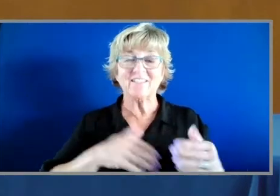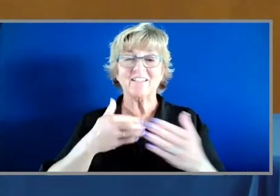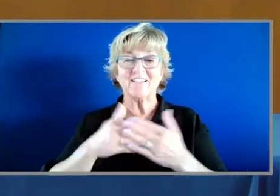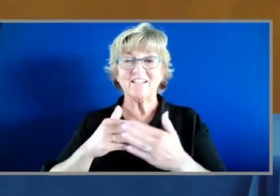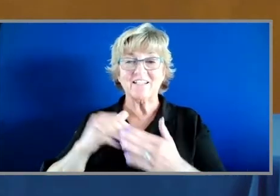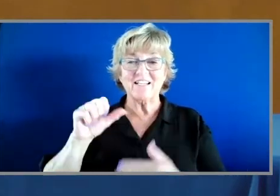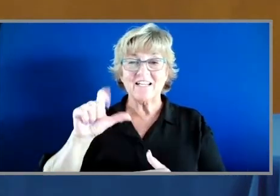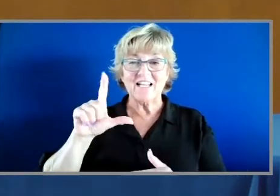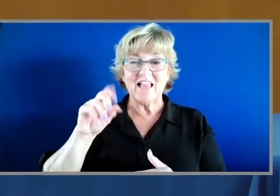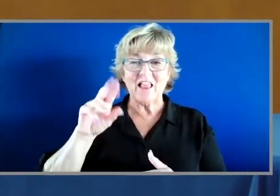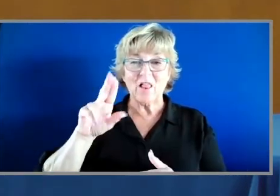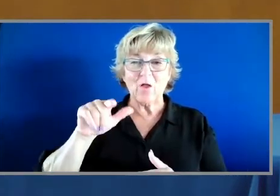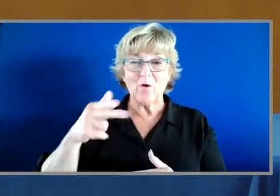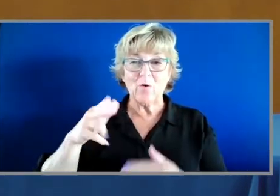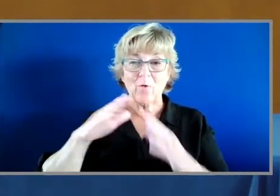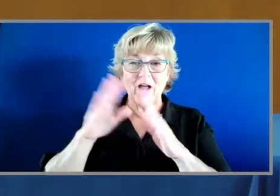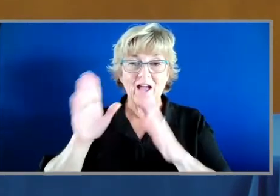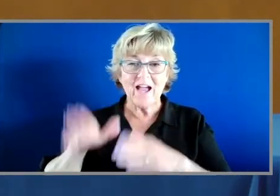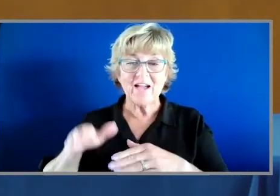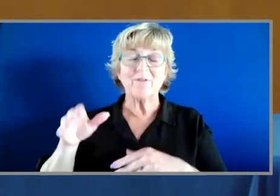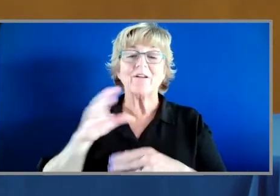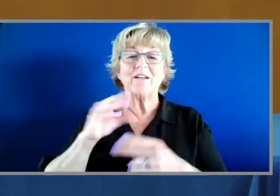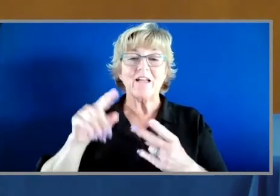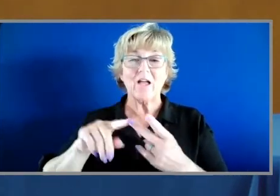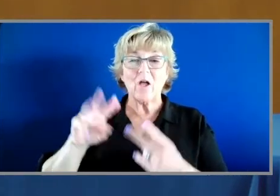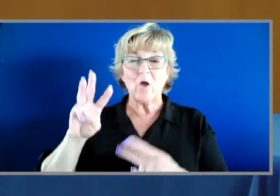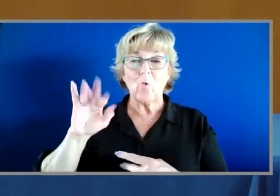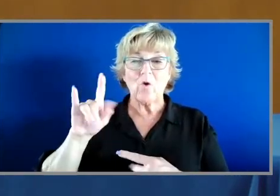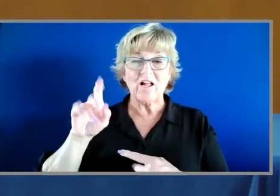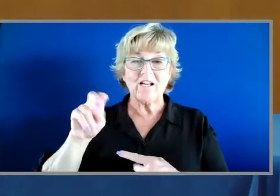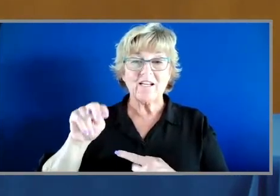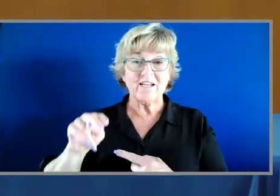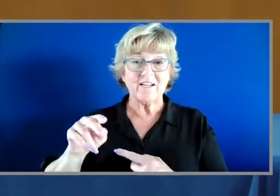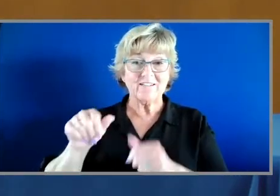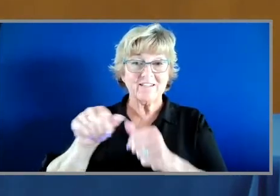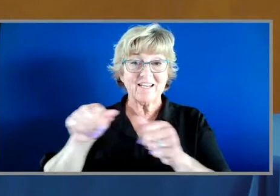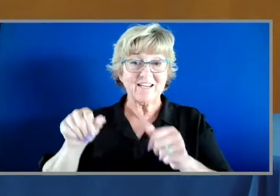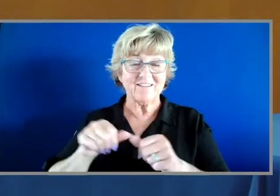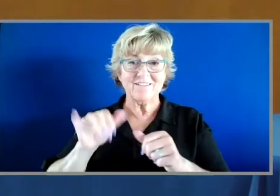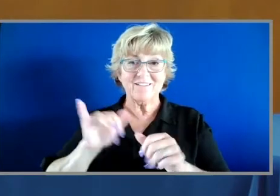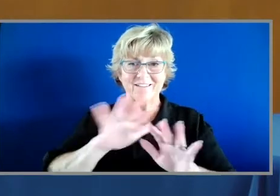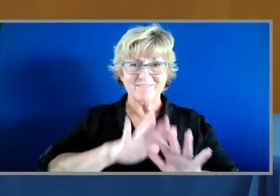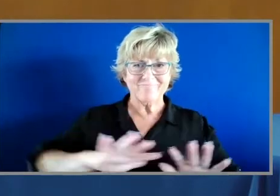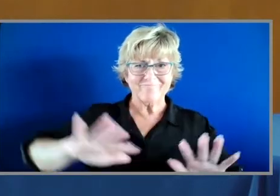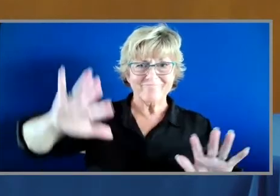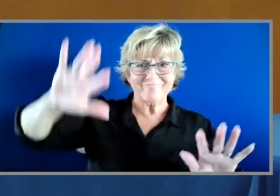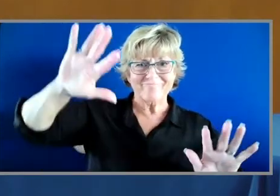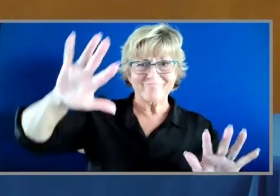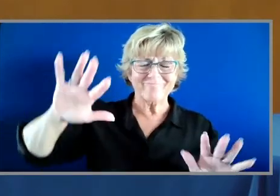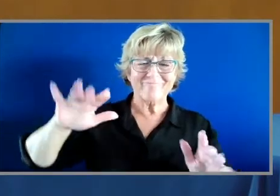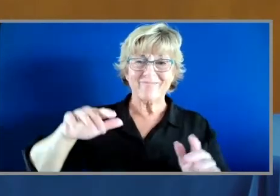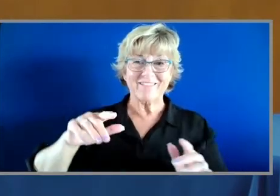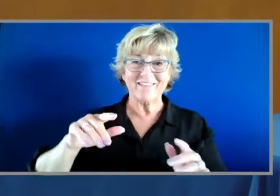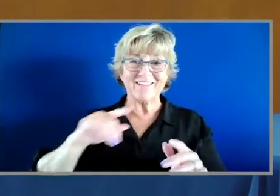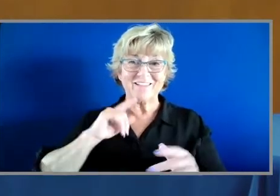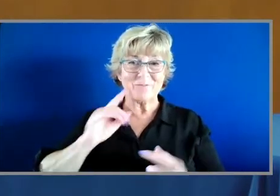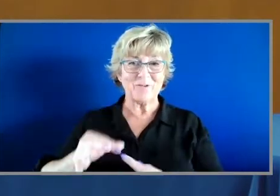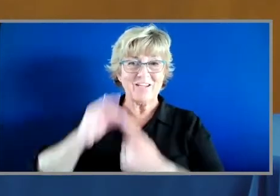Studio: A slew house and Harold and wilton areas and it's unique in this geographical makeup, obviously, certainly in his